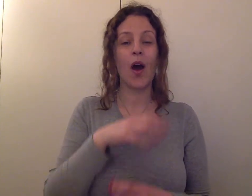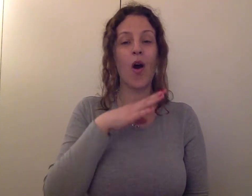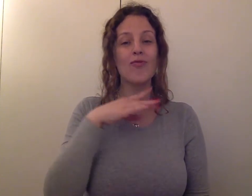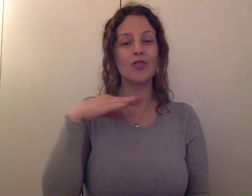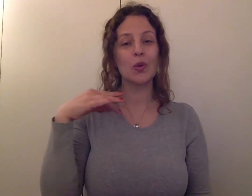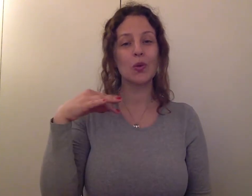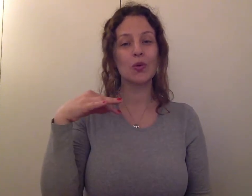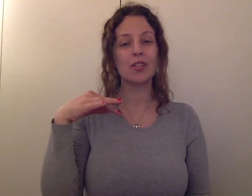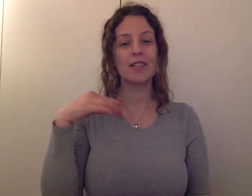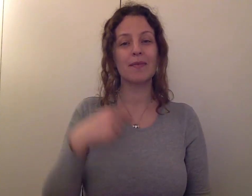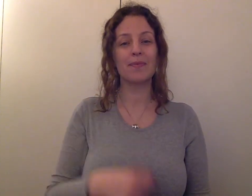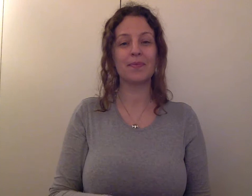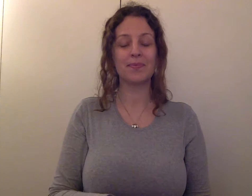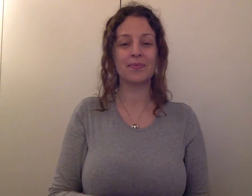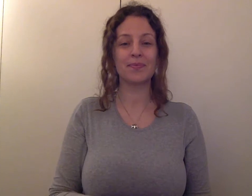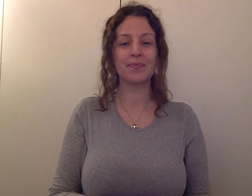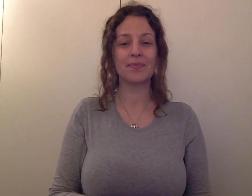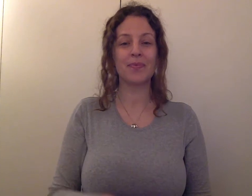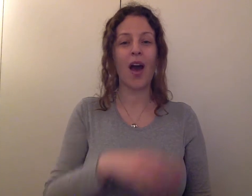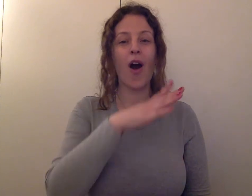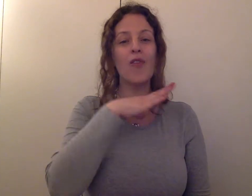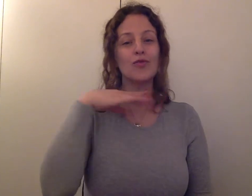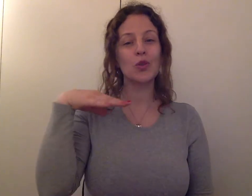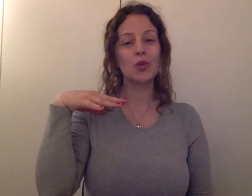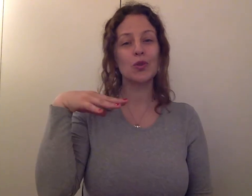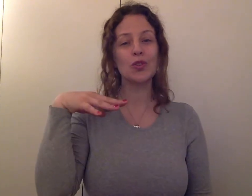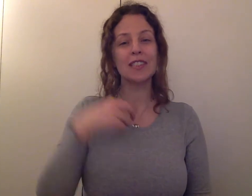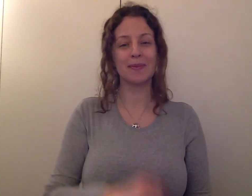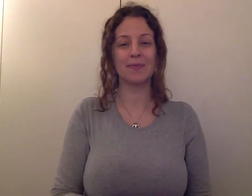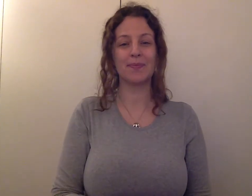FRUIT